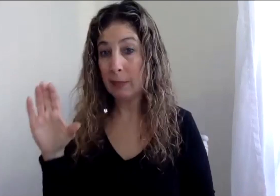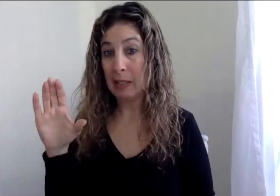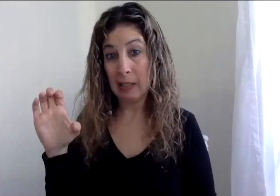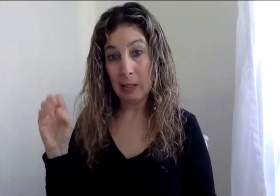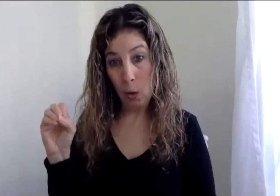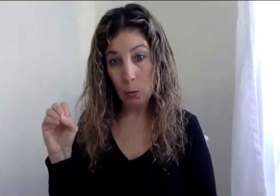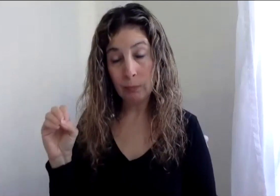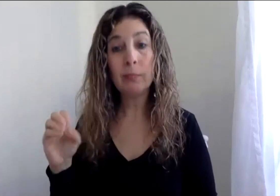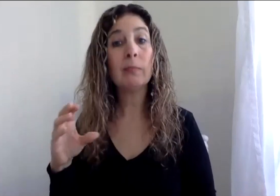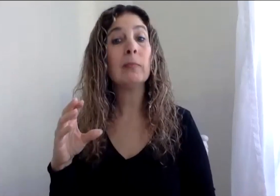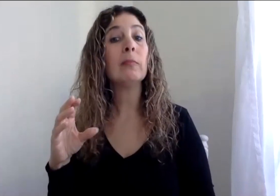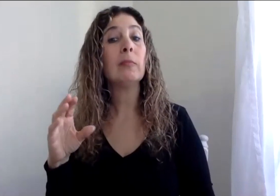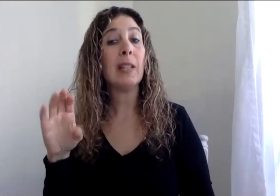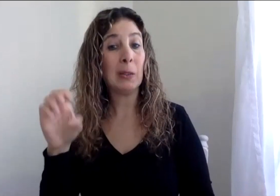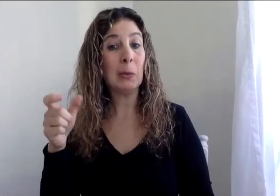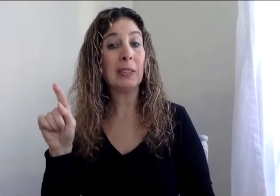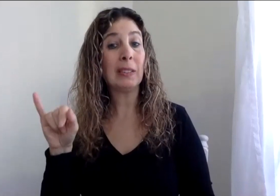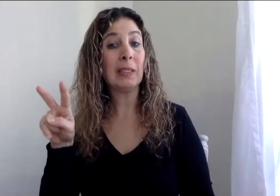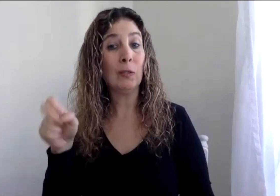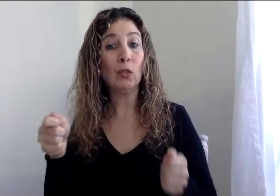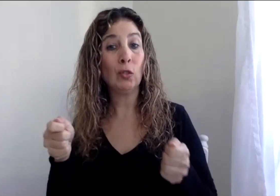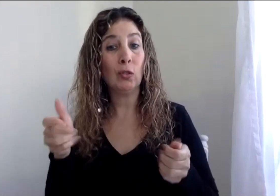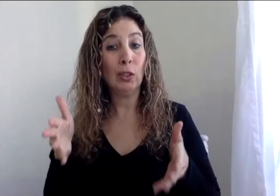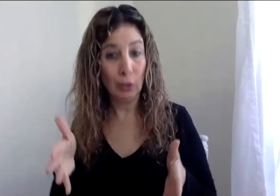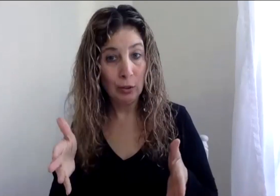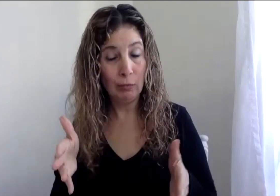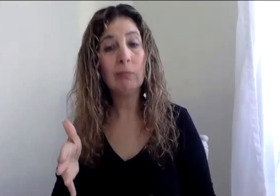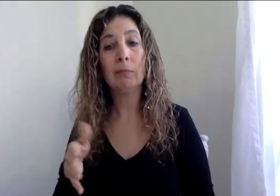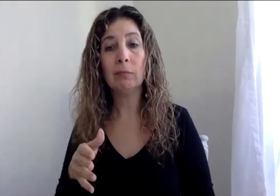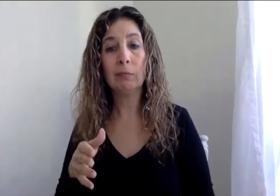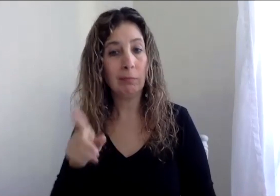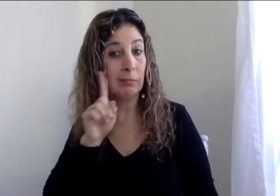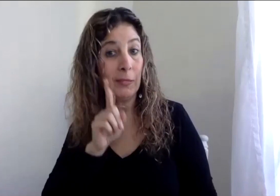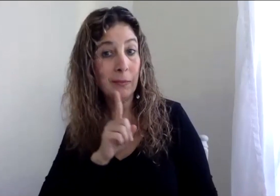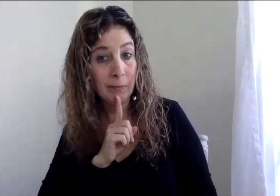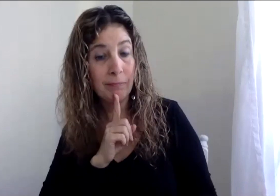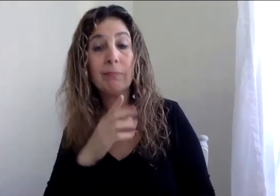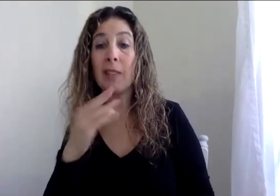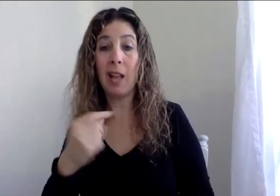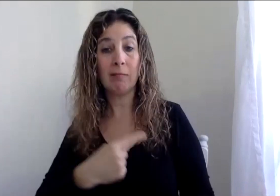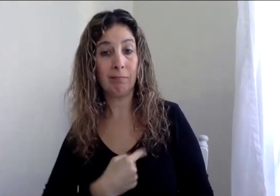but we really need a CEO and an executive director who is deaf